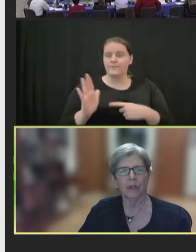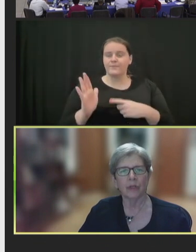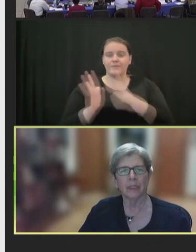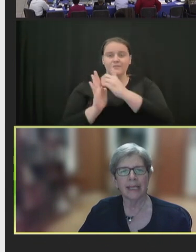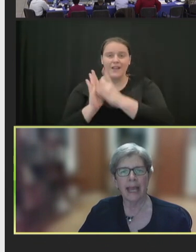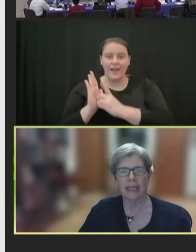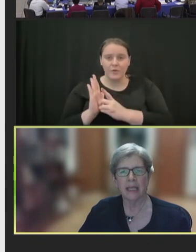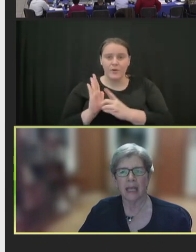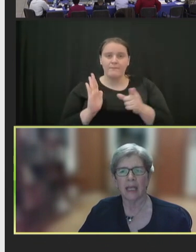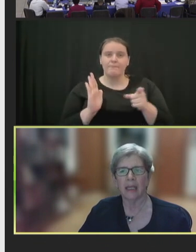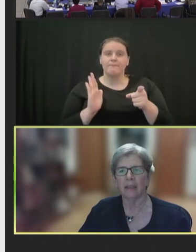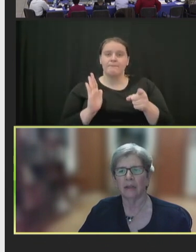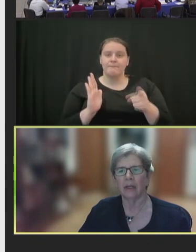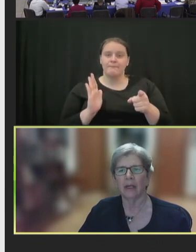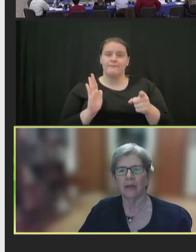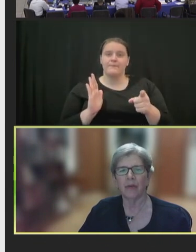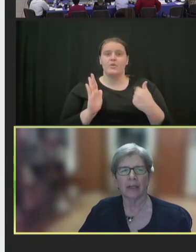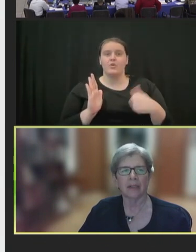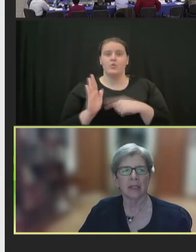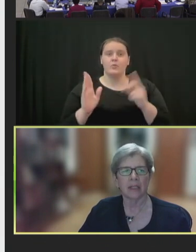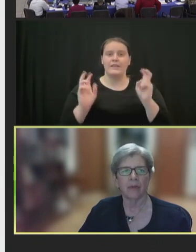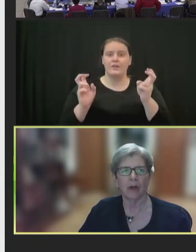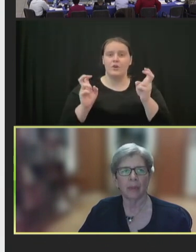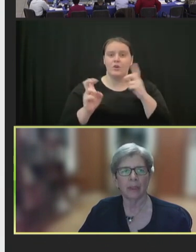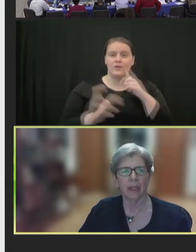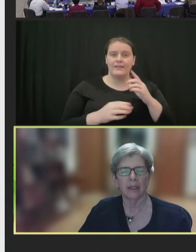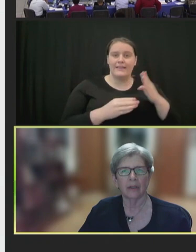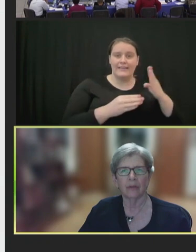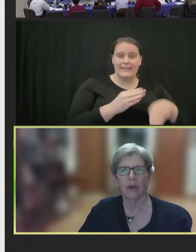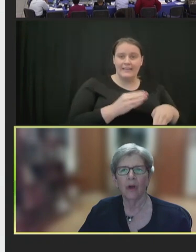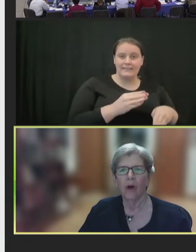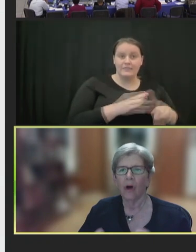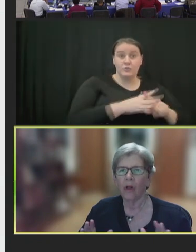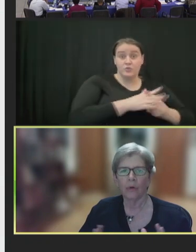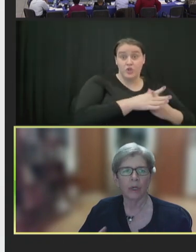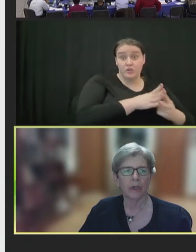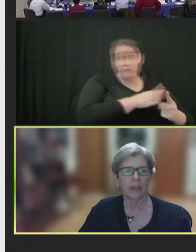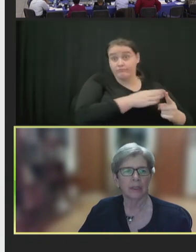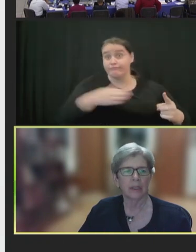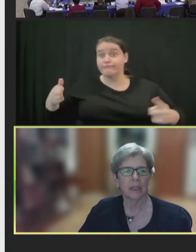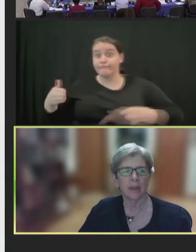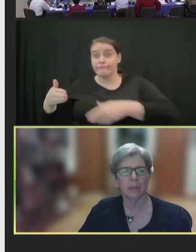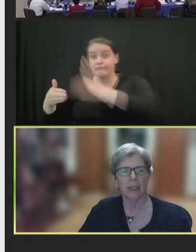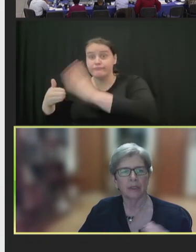to as end-to-end vaccine development. That is all the work that needs to take place,